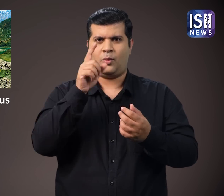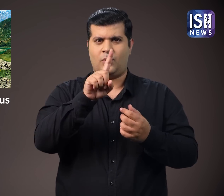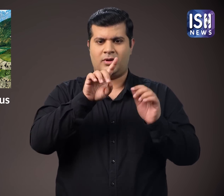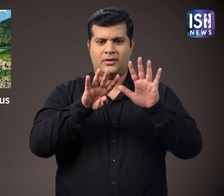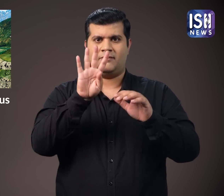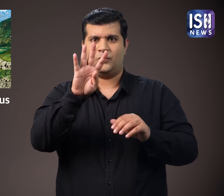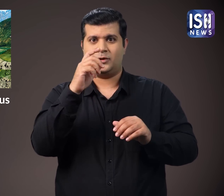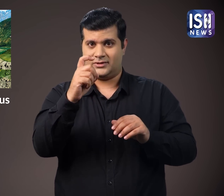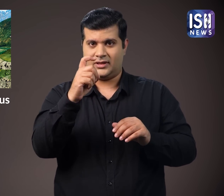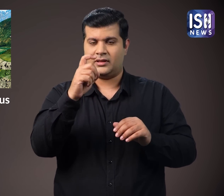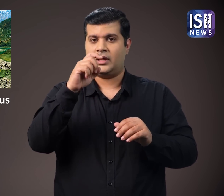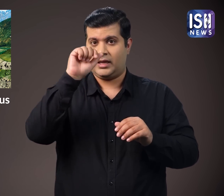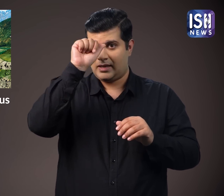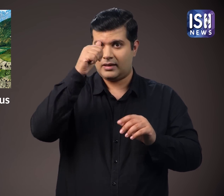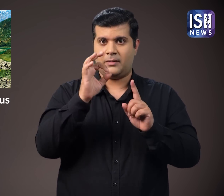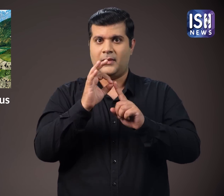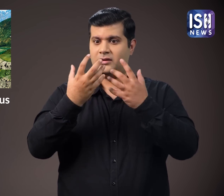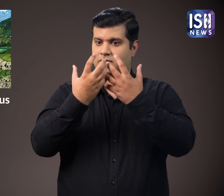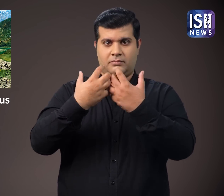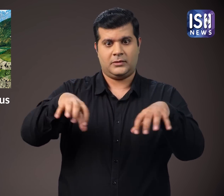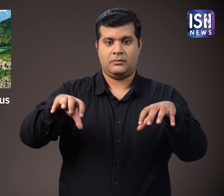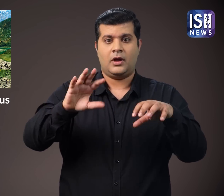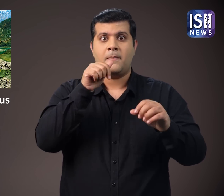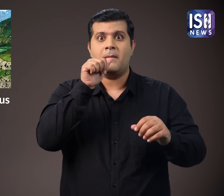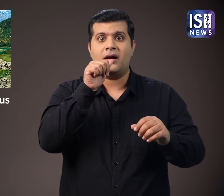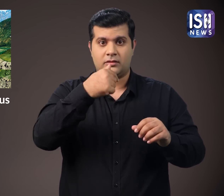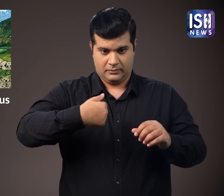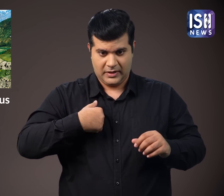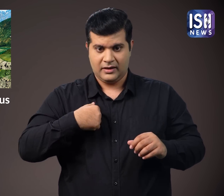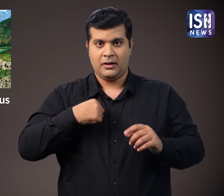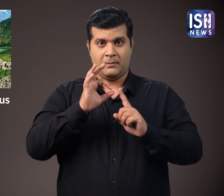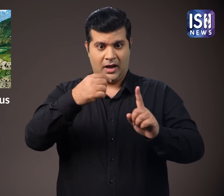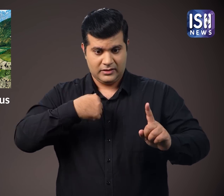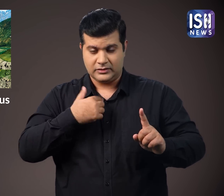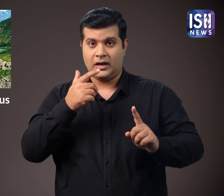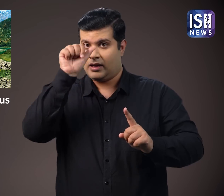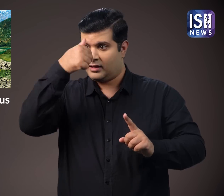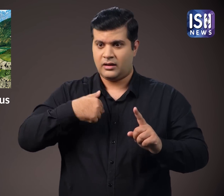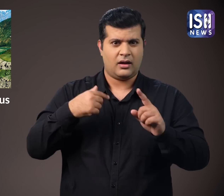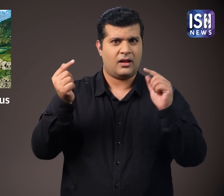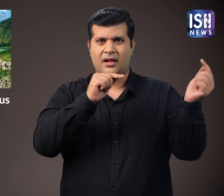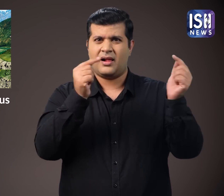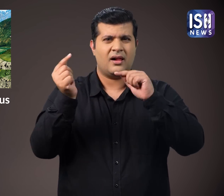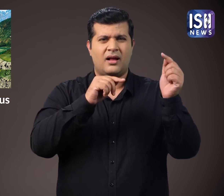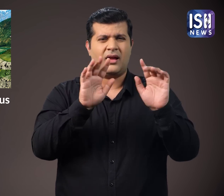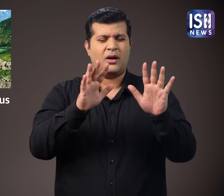Earlier, in 1947, when India and Pakistan separated, both fought over the ownership of the rivers.